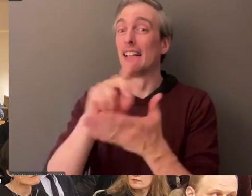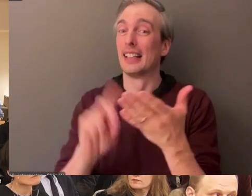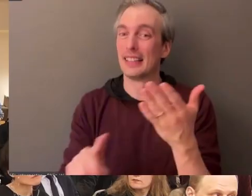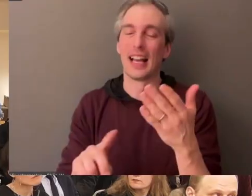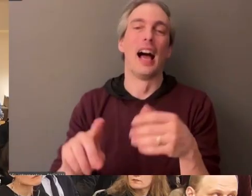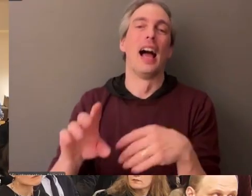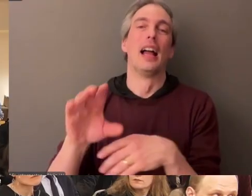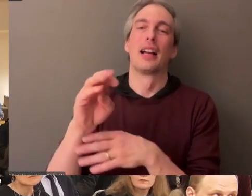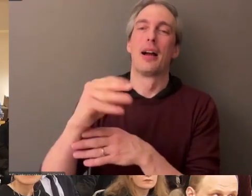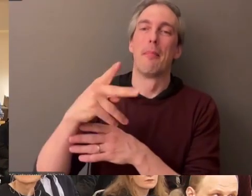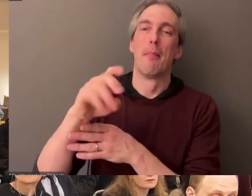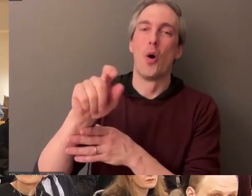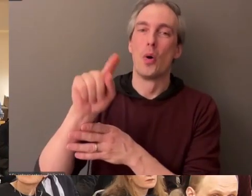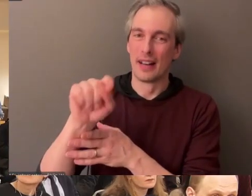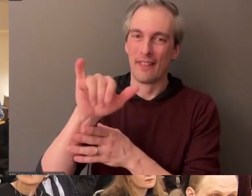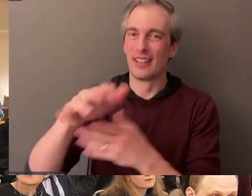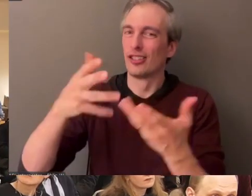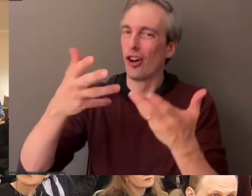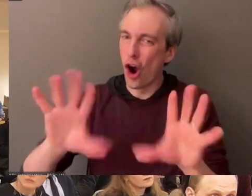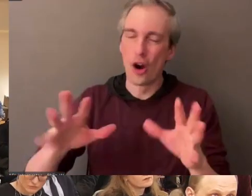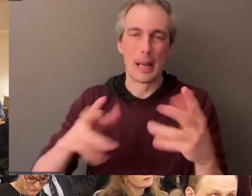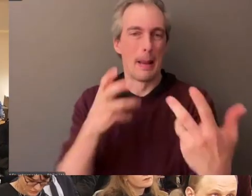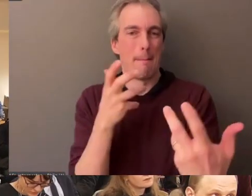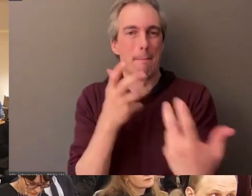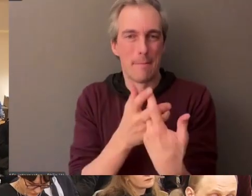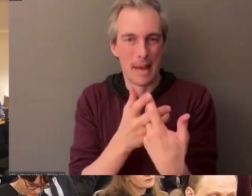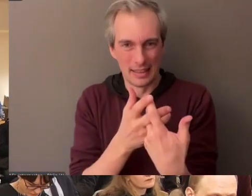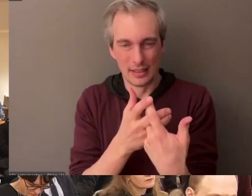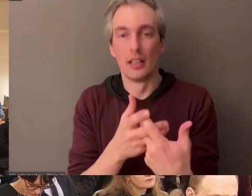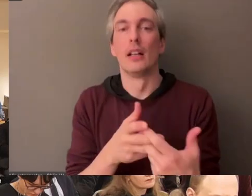So for citing a... I'm not sure I understood the question.